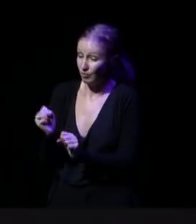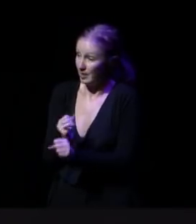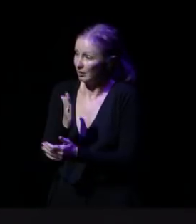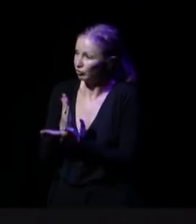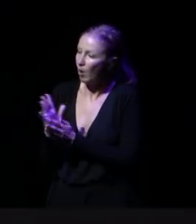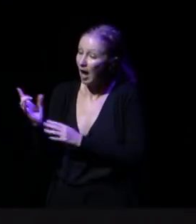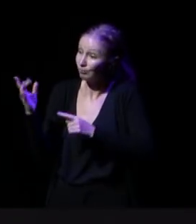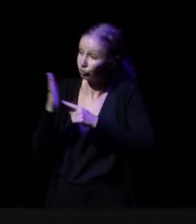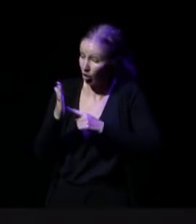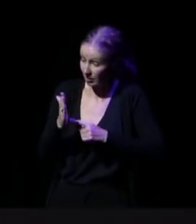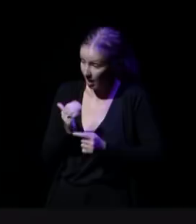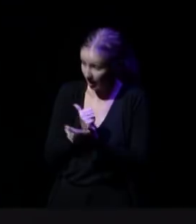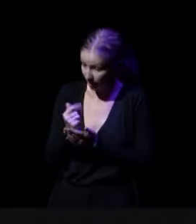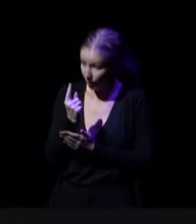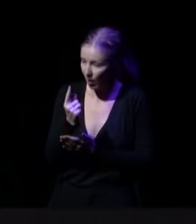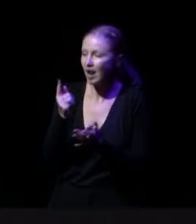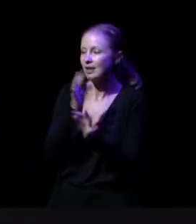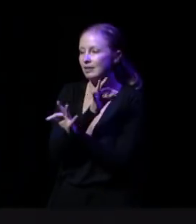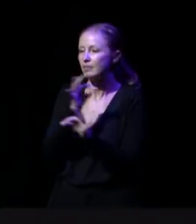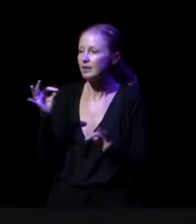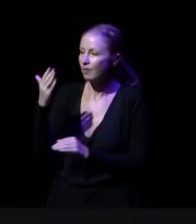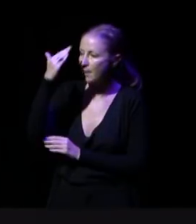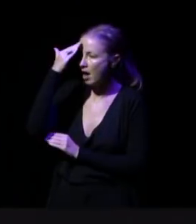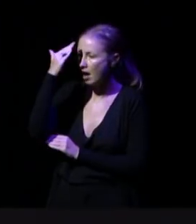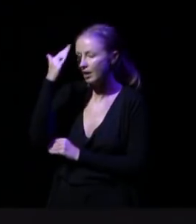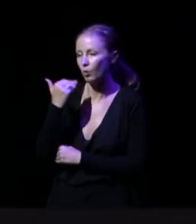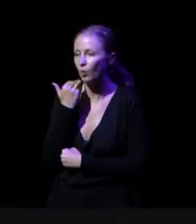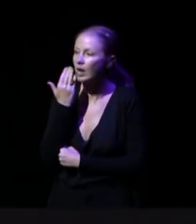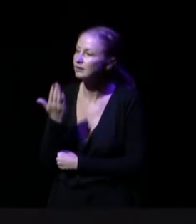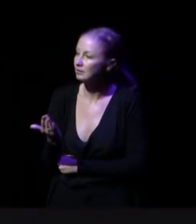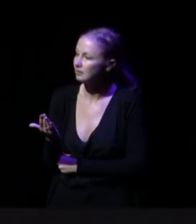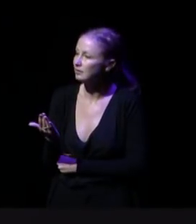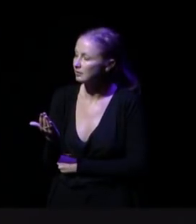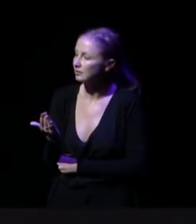of peaceful mind at all times.